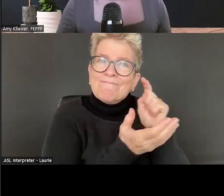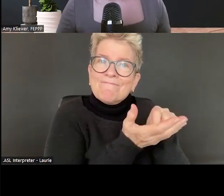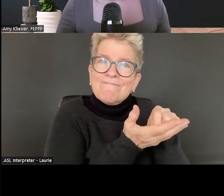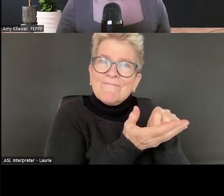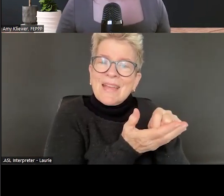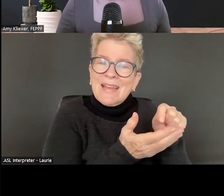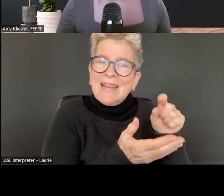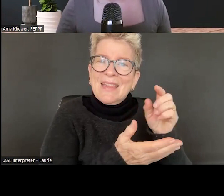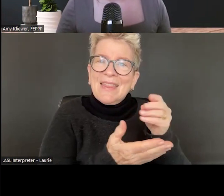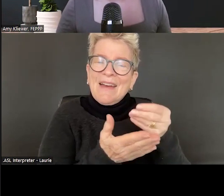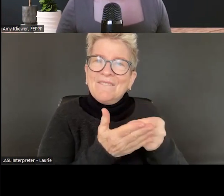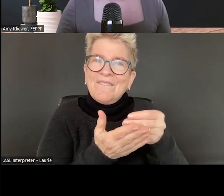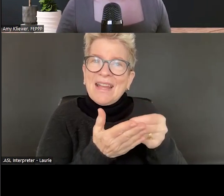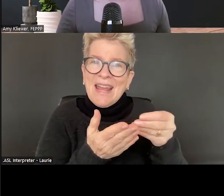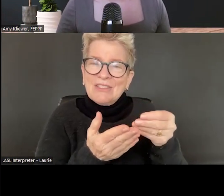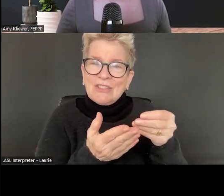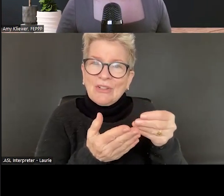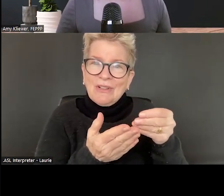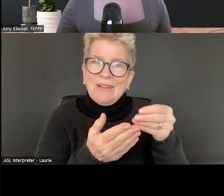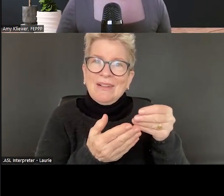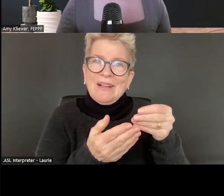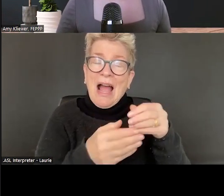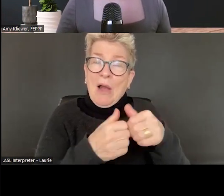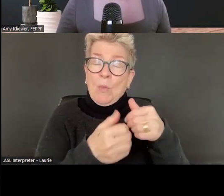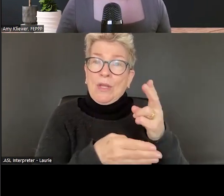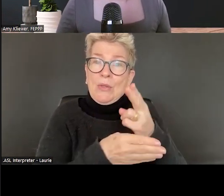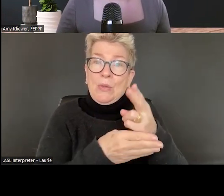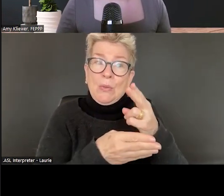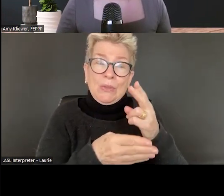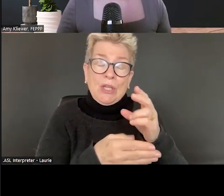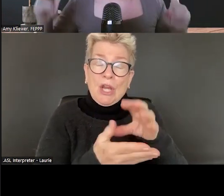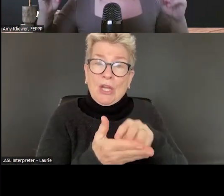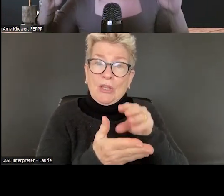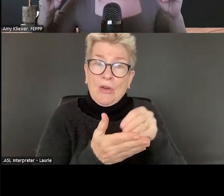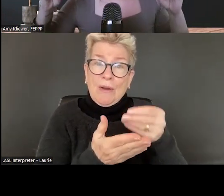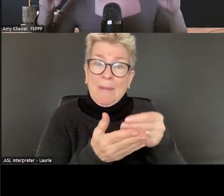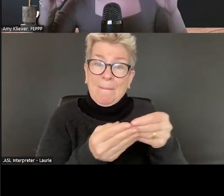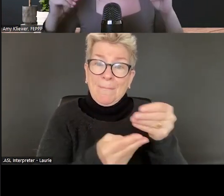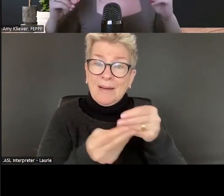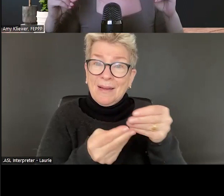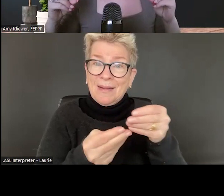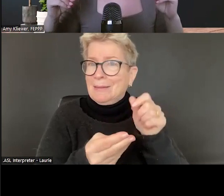financial landscape has really changed and we are trying to teach that quote unquote value of